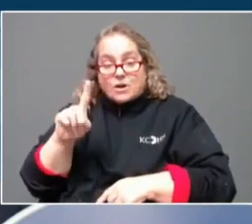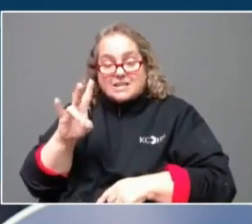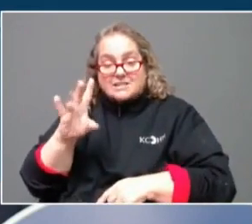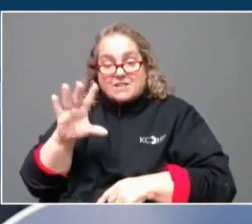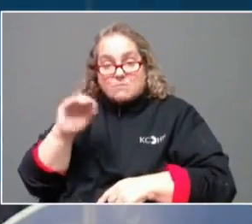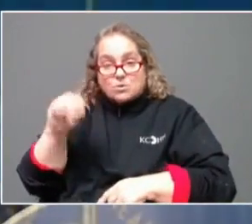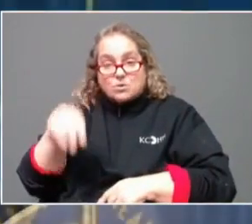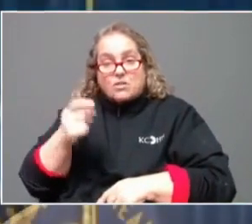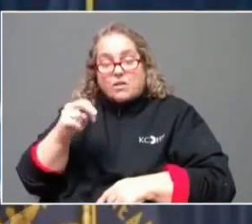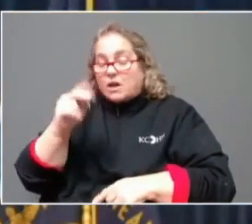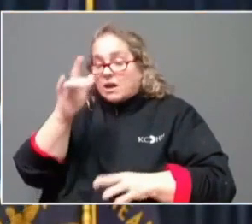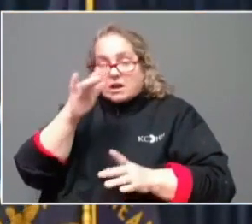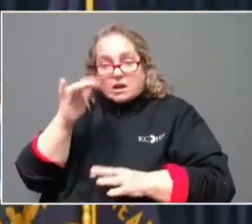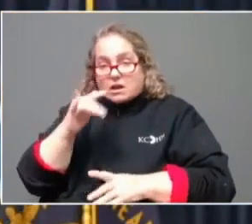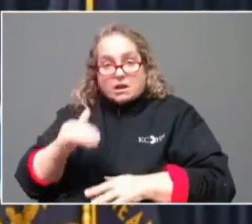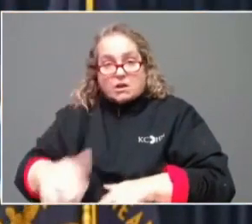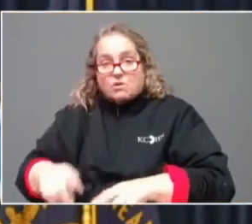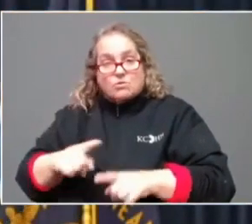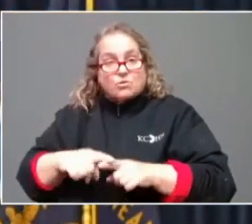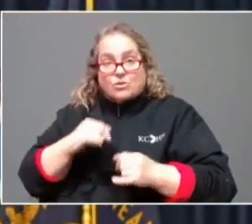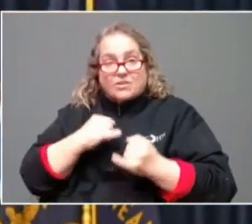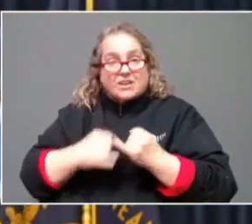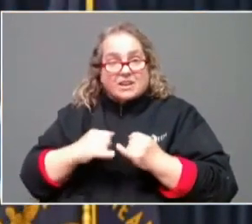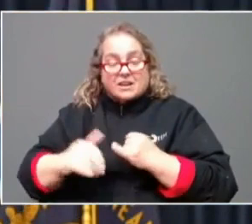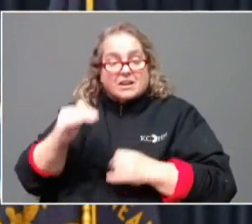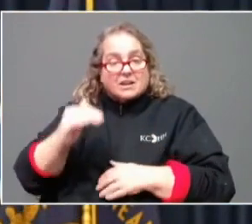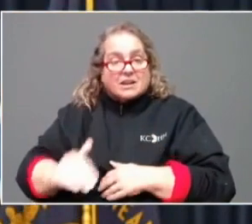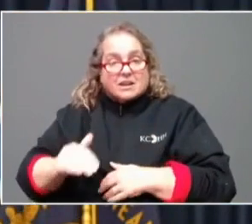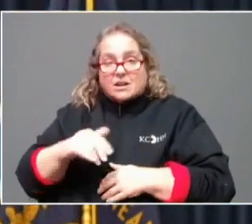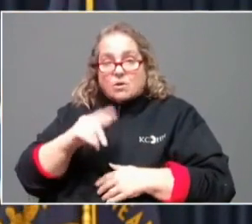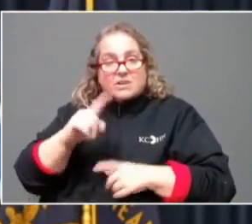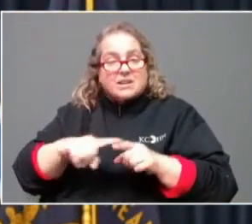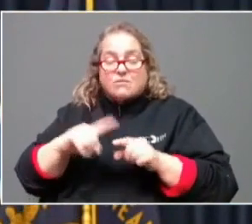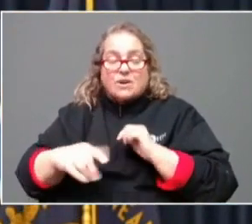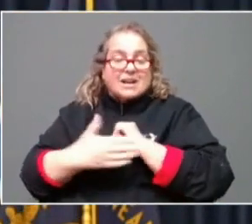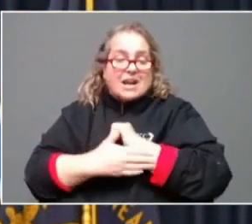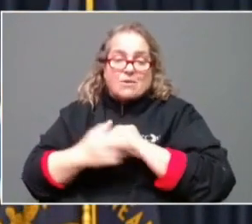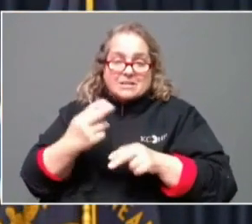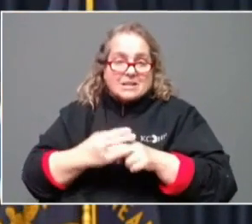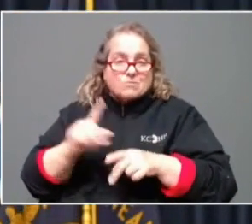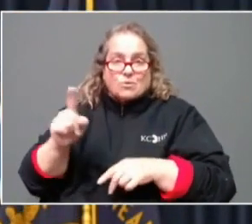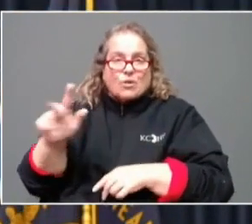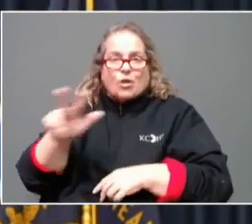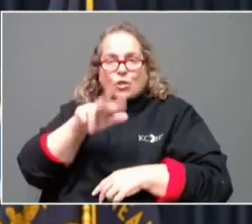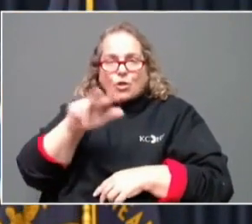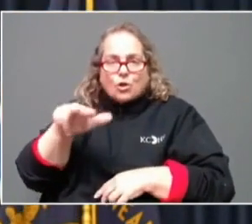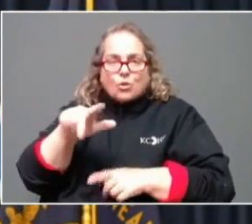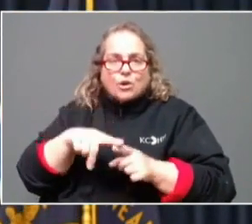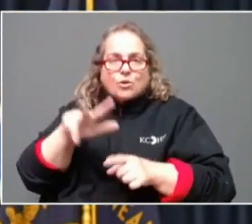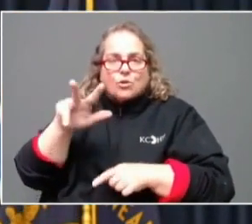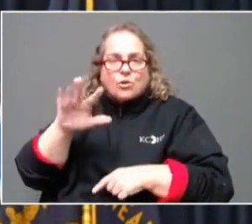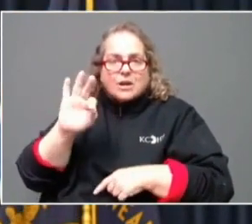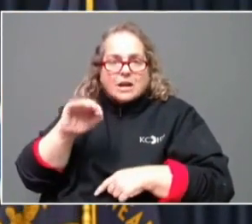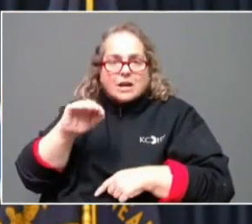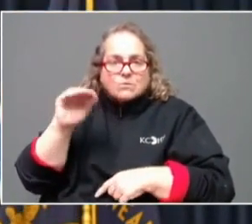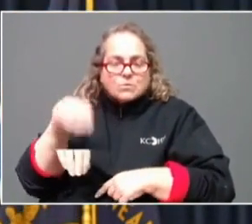way down to the other end of the spectrum and I won't mention the other counties names where they're down to 33 to 39%. All that's on the Ky covid